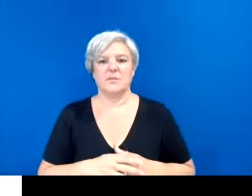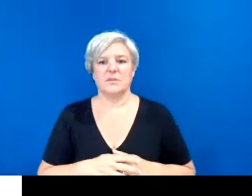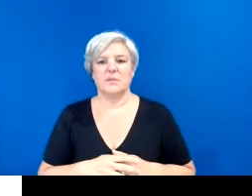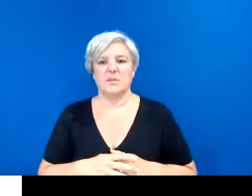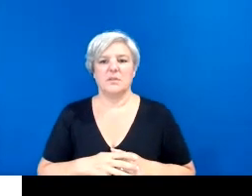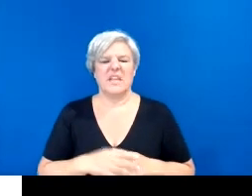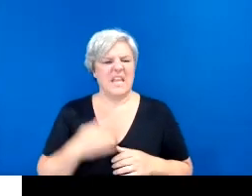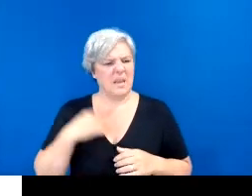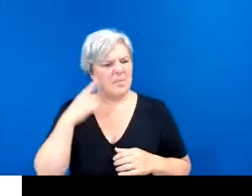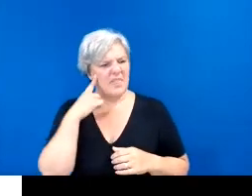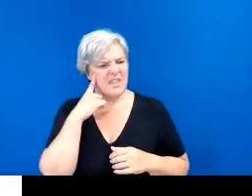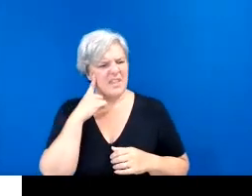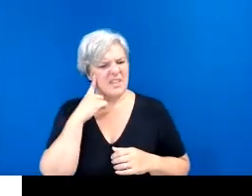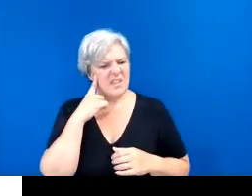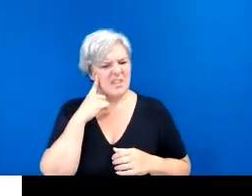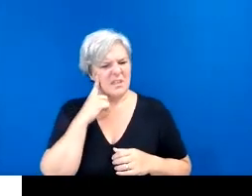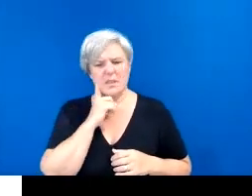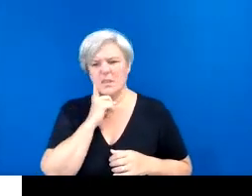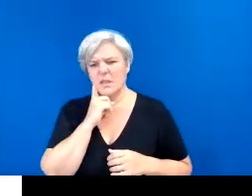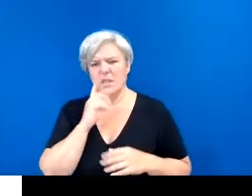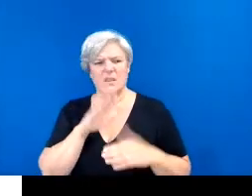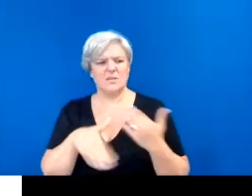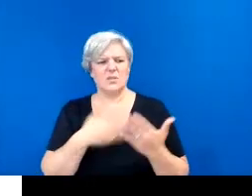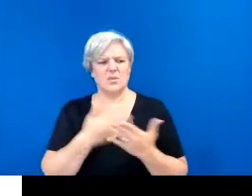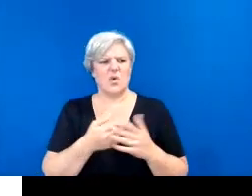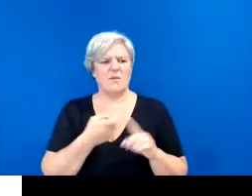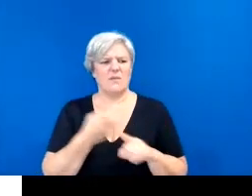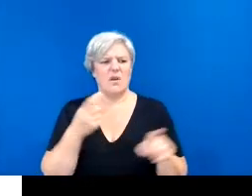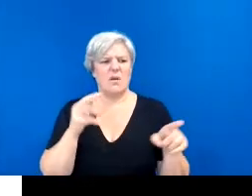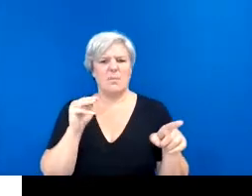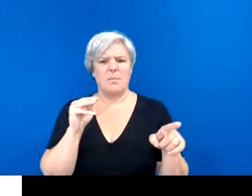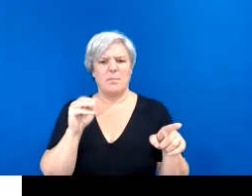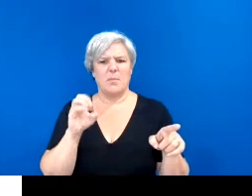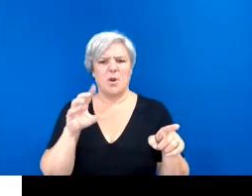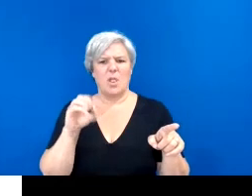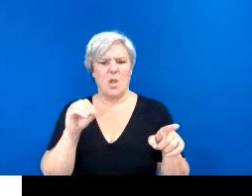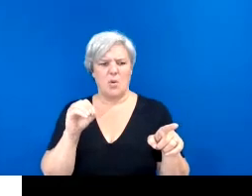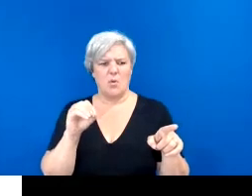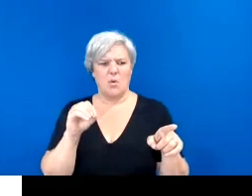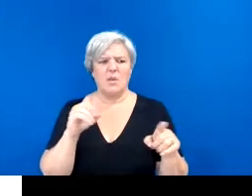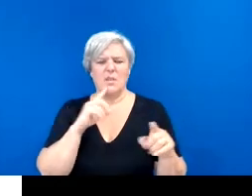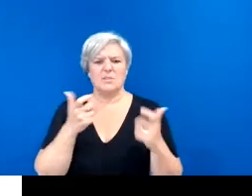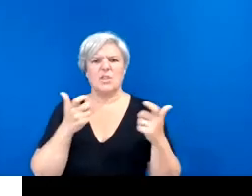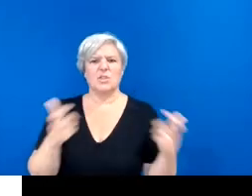And I think it's all housed by MERLOT which is also a really huge repository